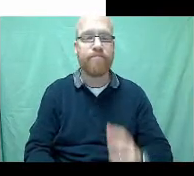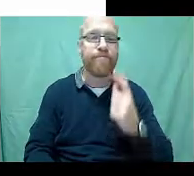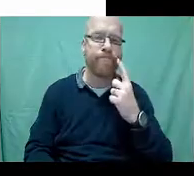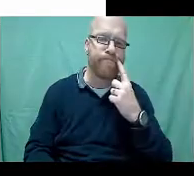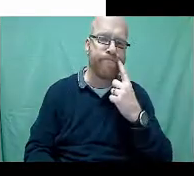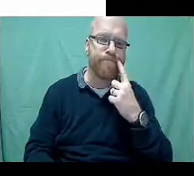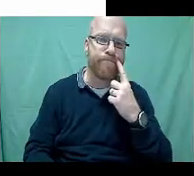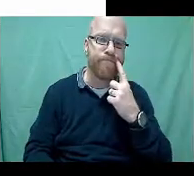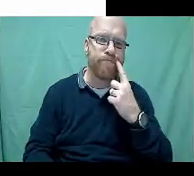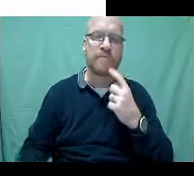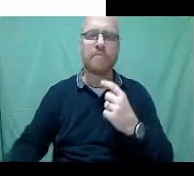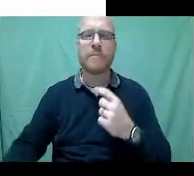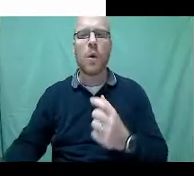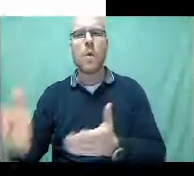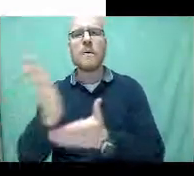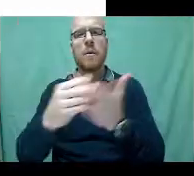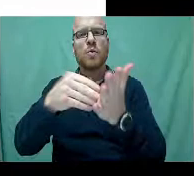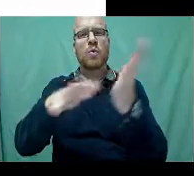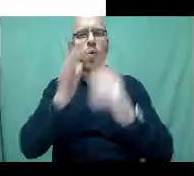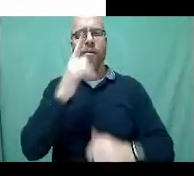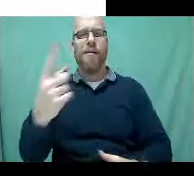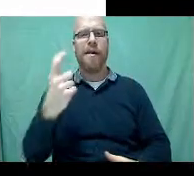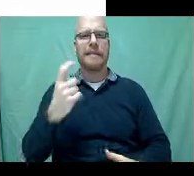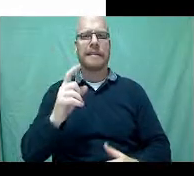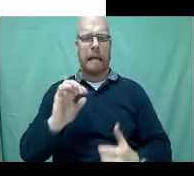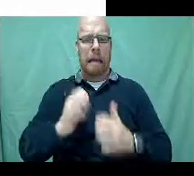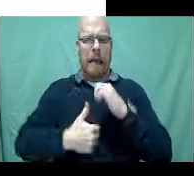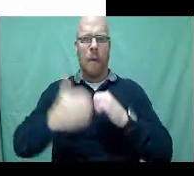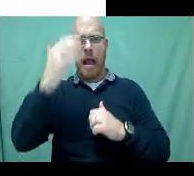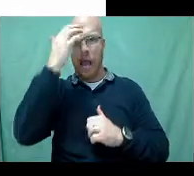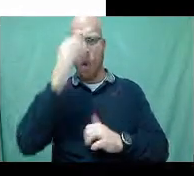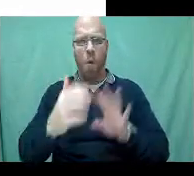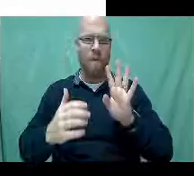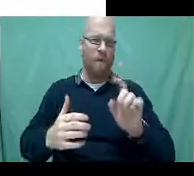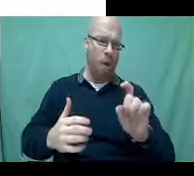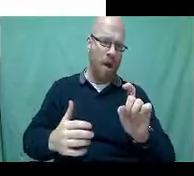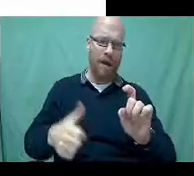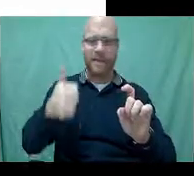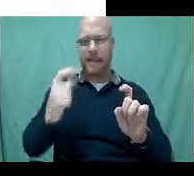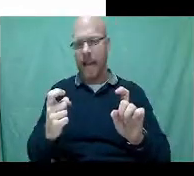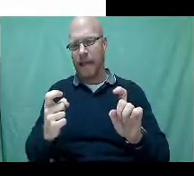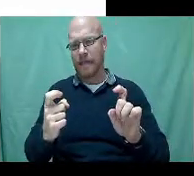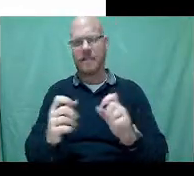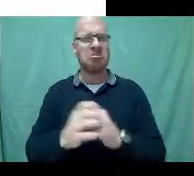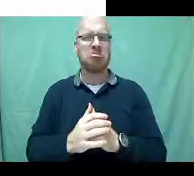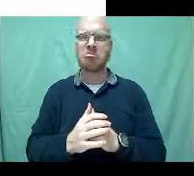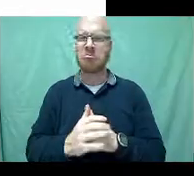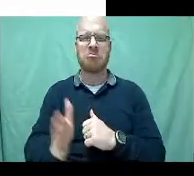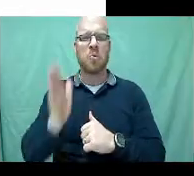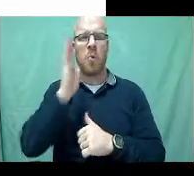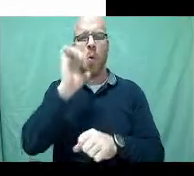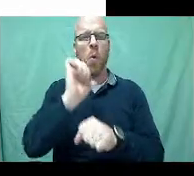You know, some students would ask me how I know which one to put first, 4x first or 10x first, it'll work both ways.